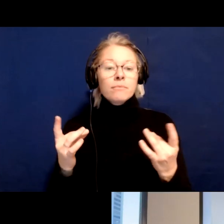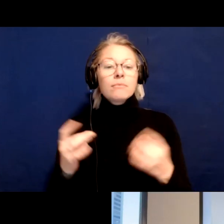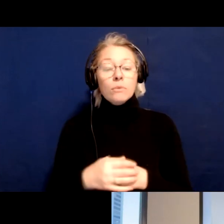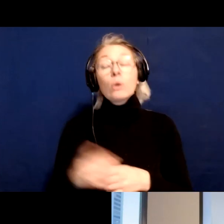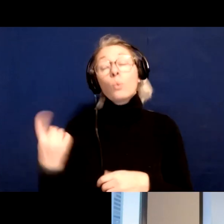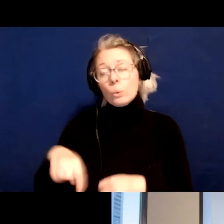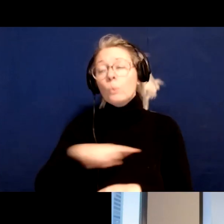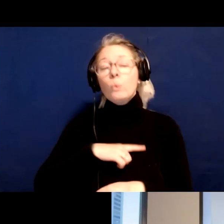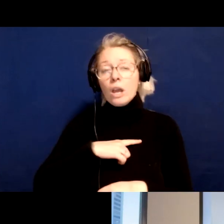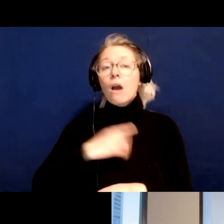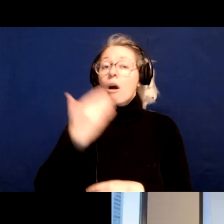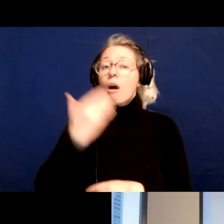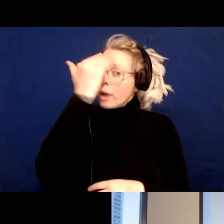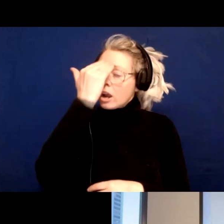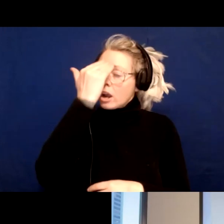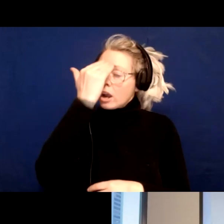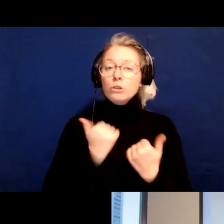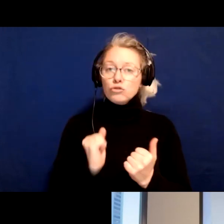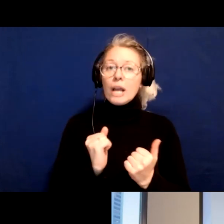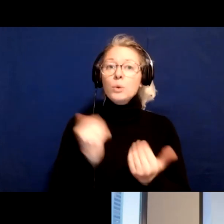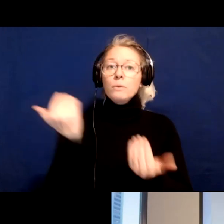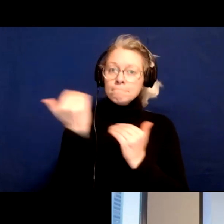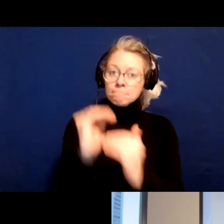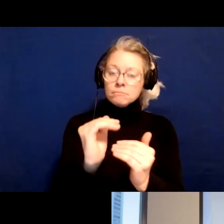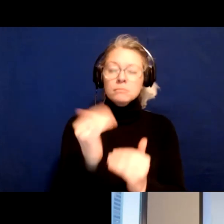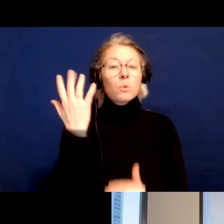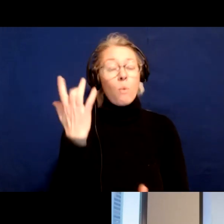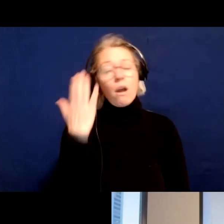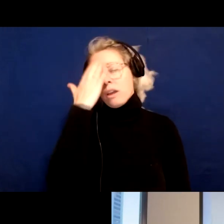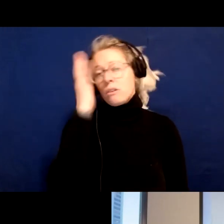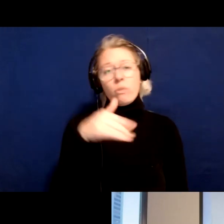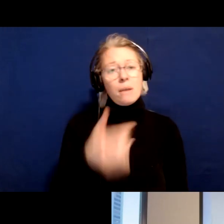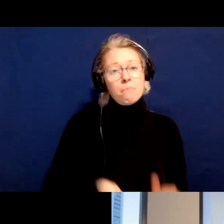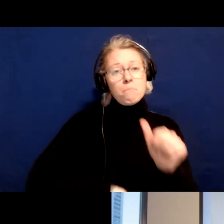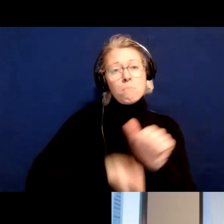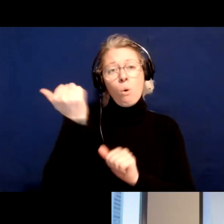conscious about. Because as you said, most organizations do not have dedicated grant